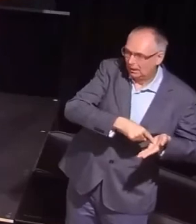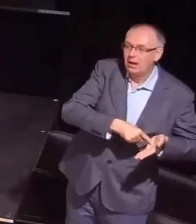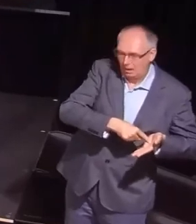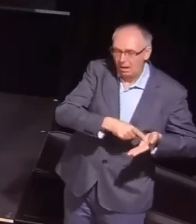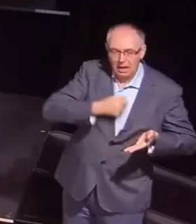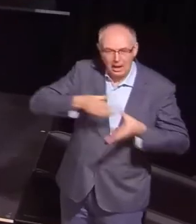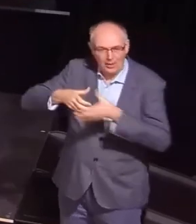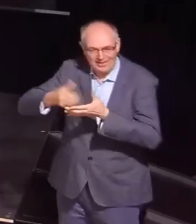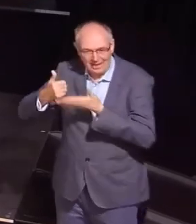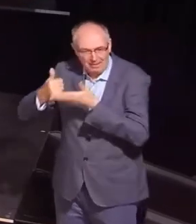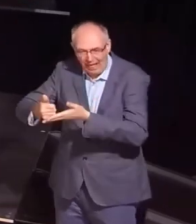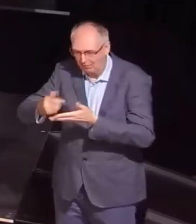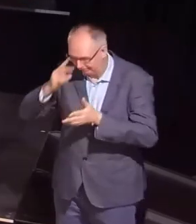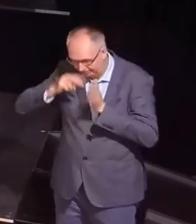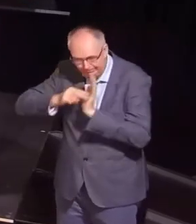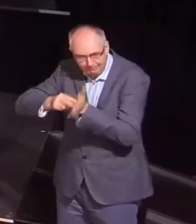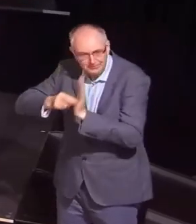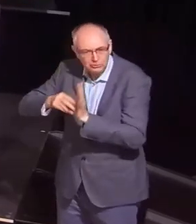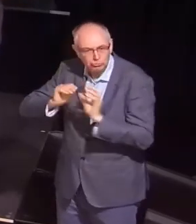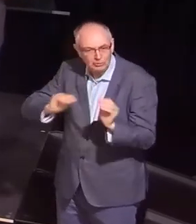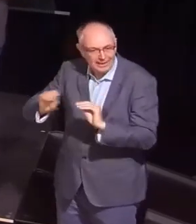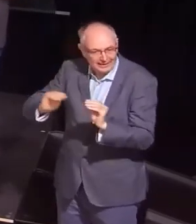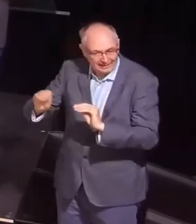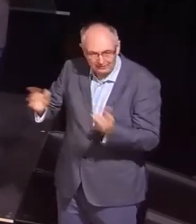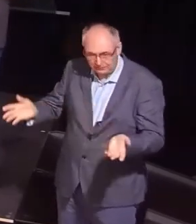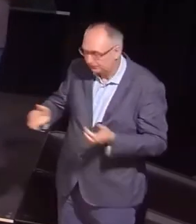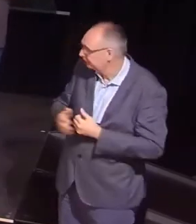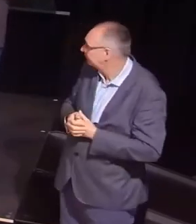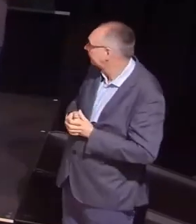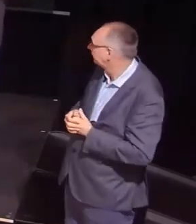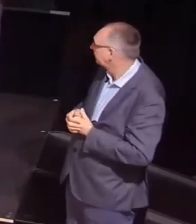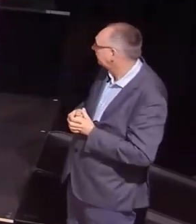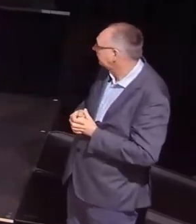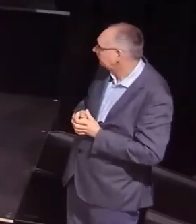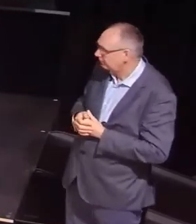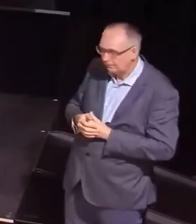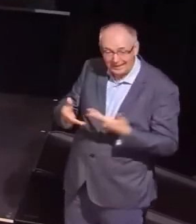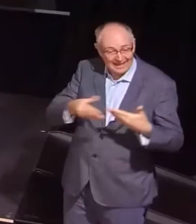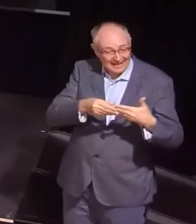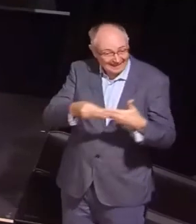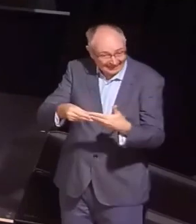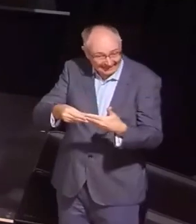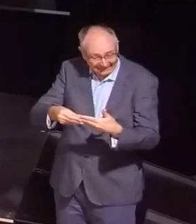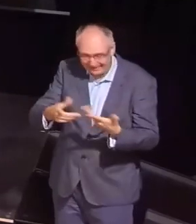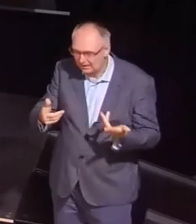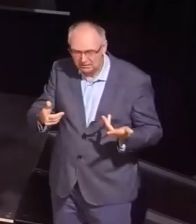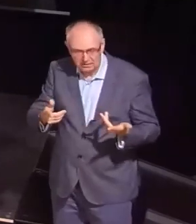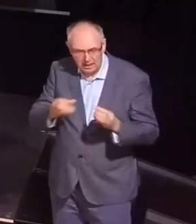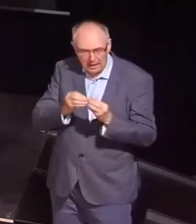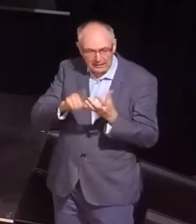documentation and training development. Champ leads create and maintain bug and task dashboards